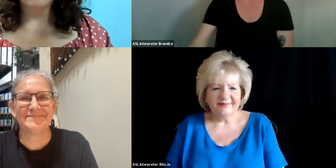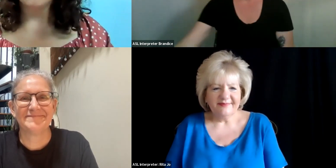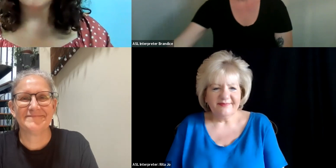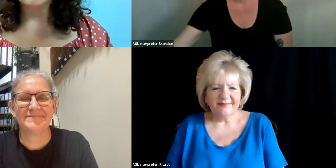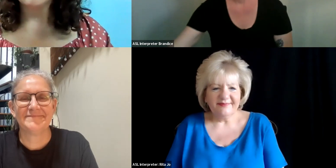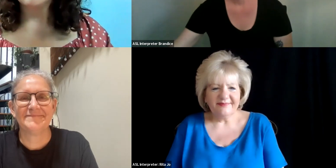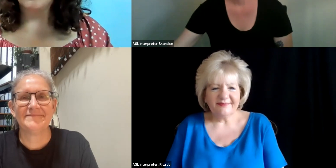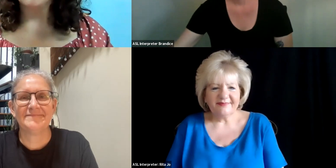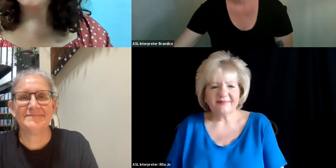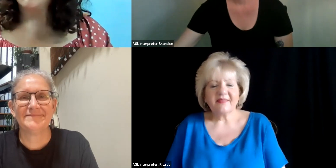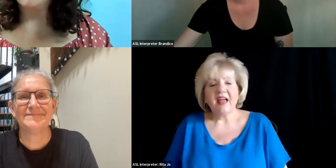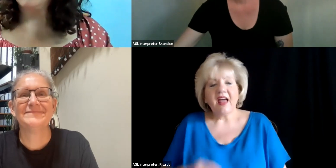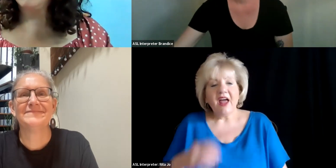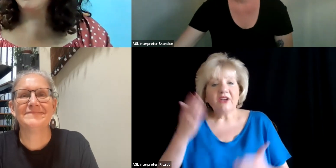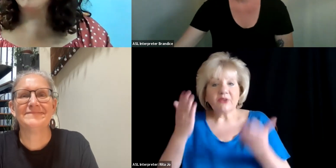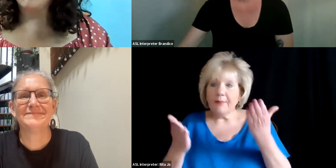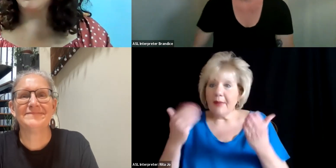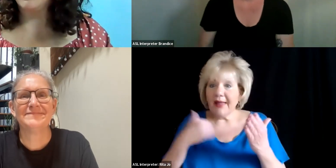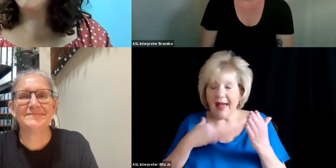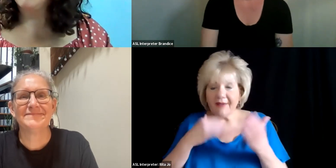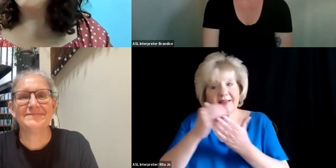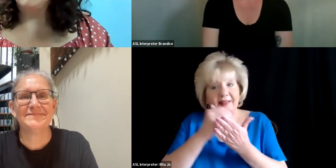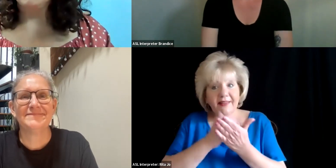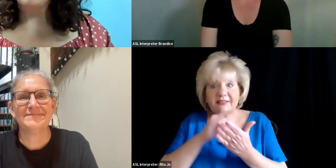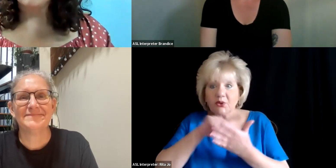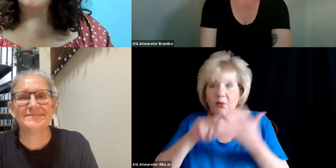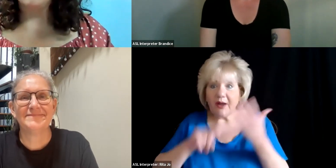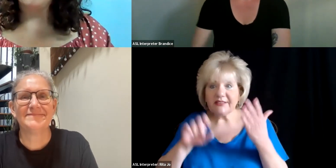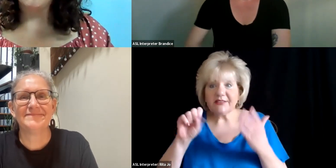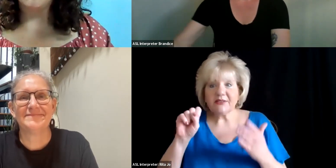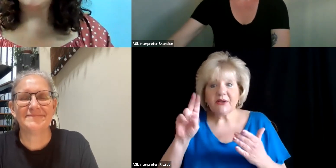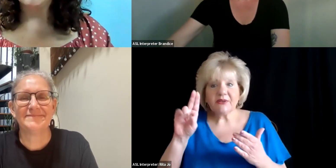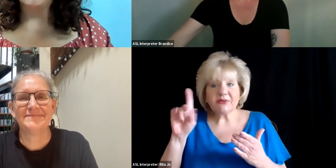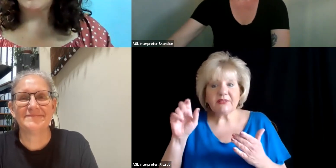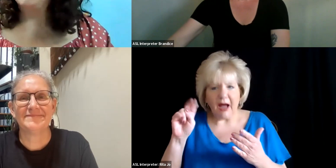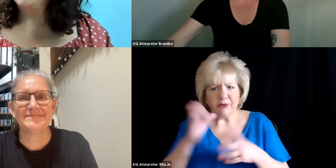questions. Now Sudan, you got me thinking that I need to do that.